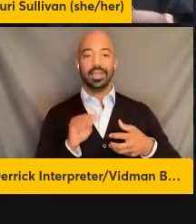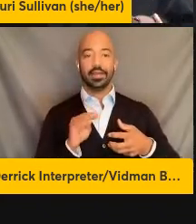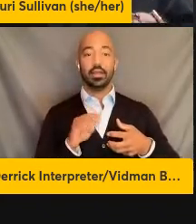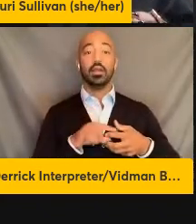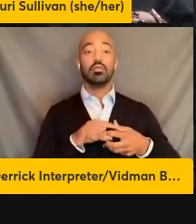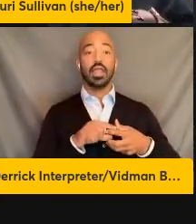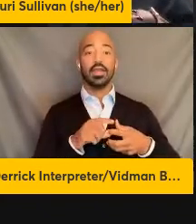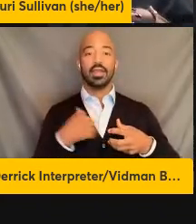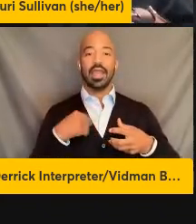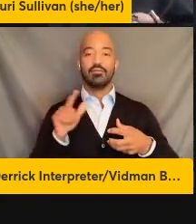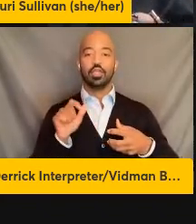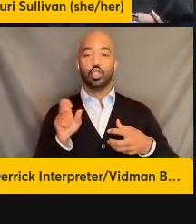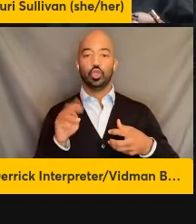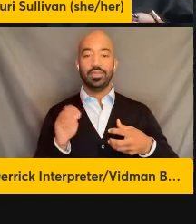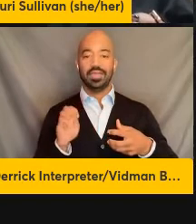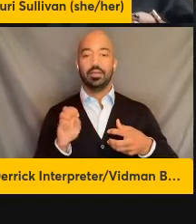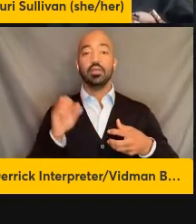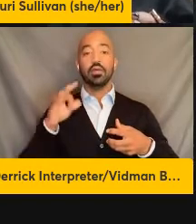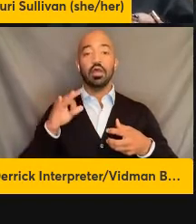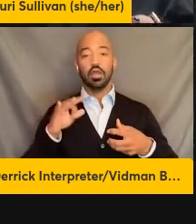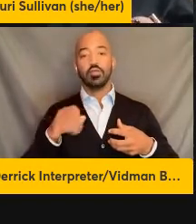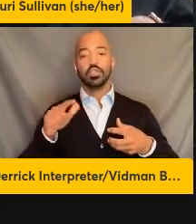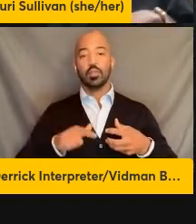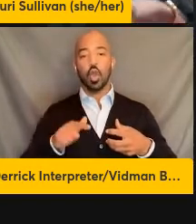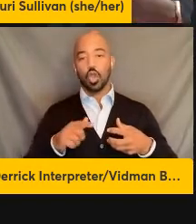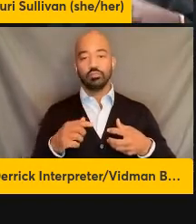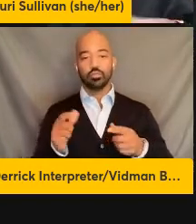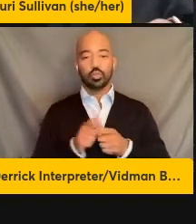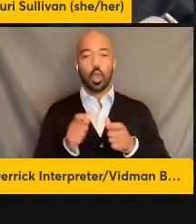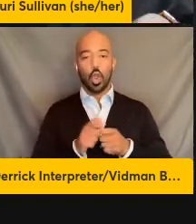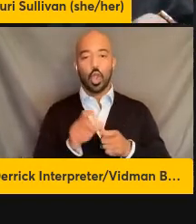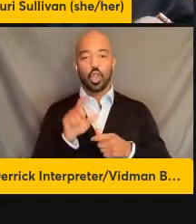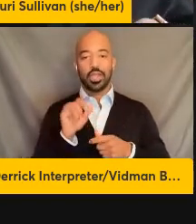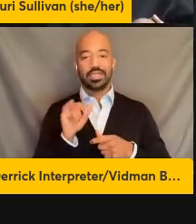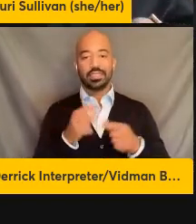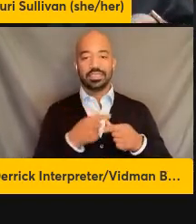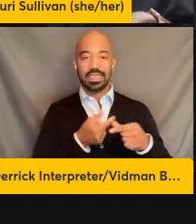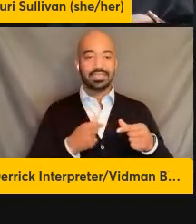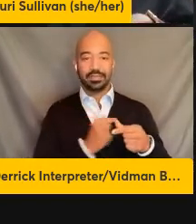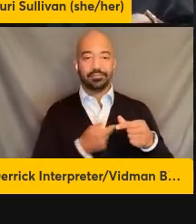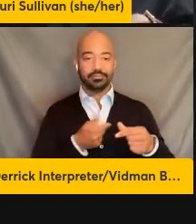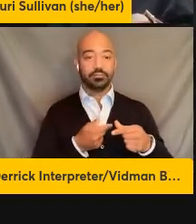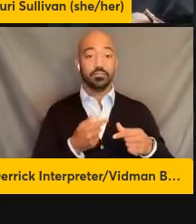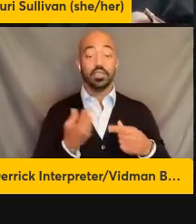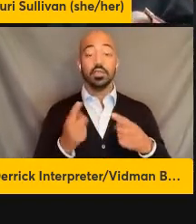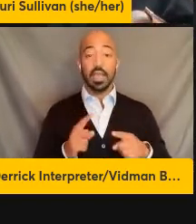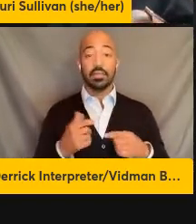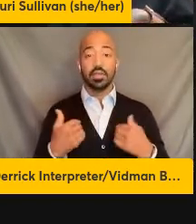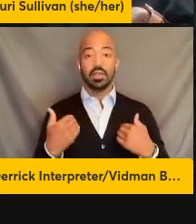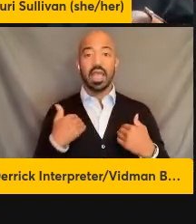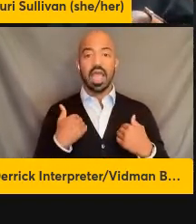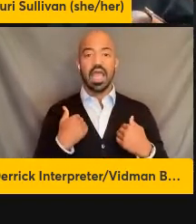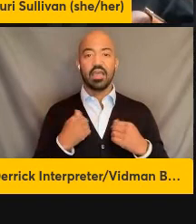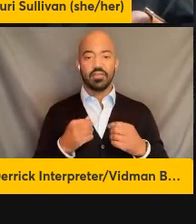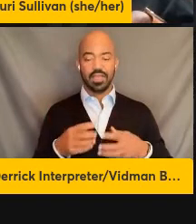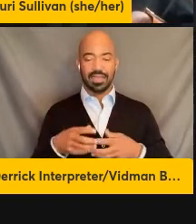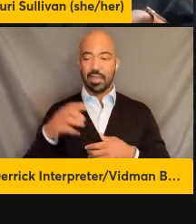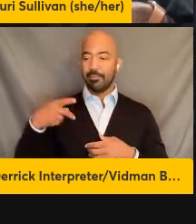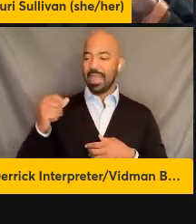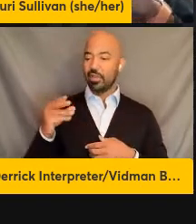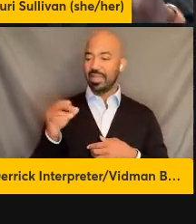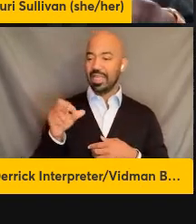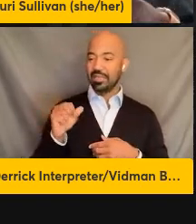the lumen of the small intestine. And here it's first acted upon by enzymes that are secreted by the pancreas that break it down